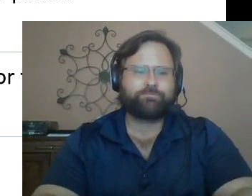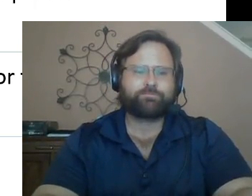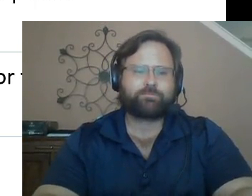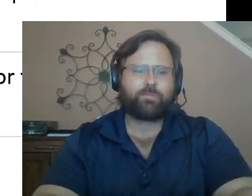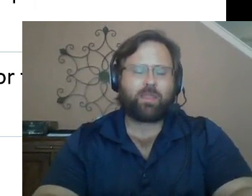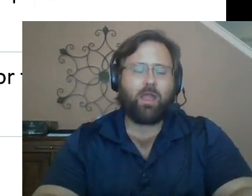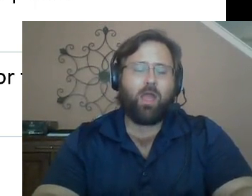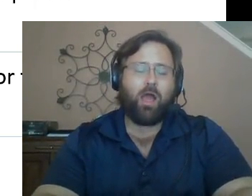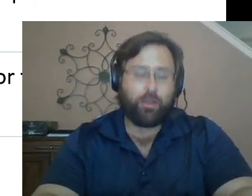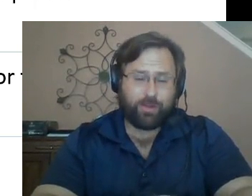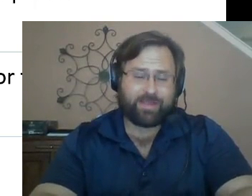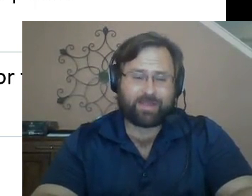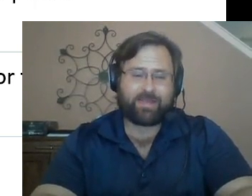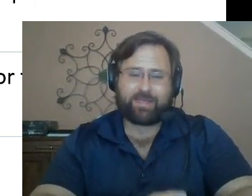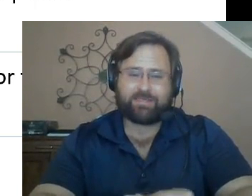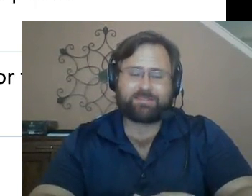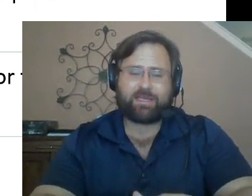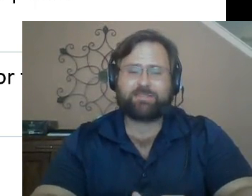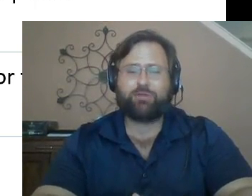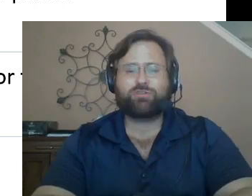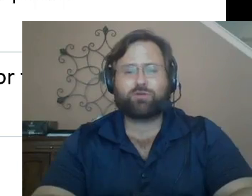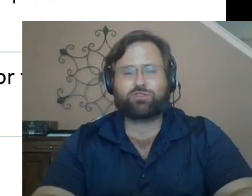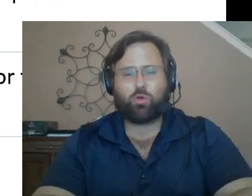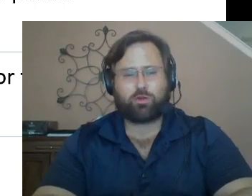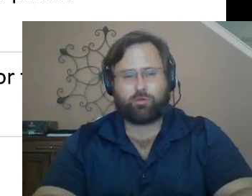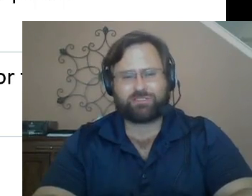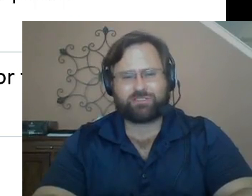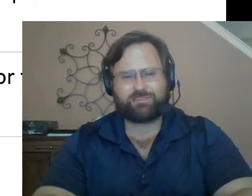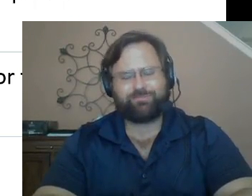another way to connect ideas is the use of rhetorical questions